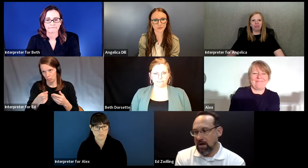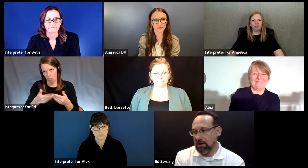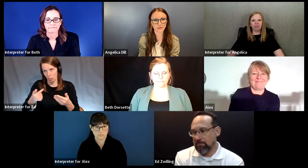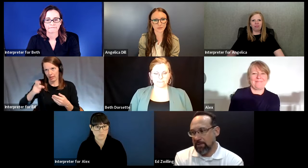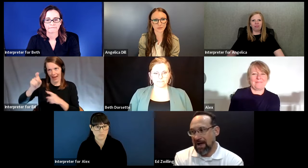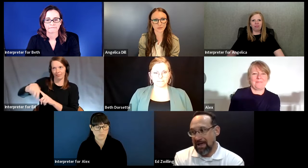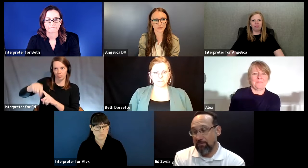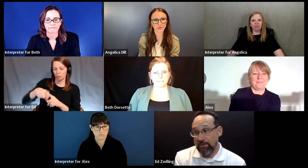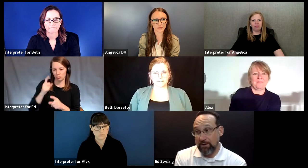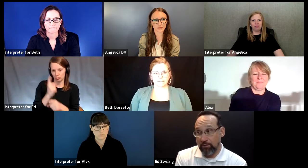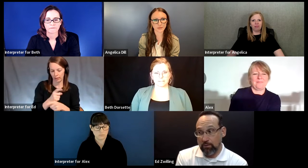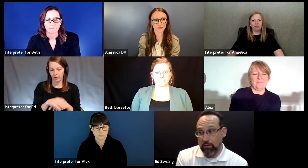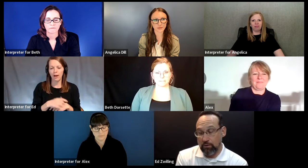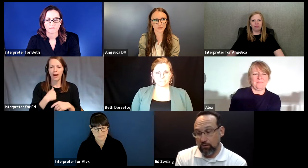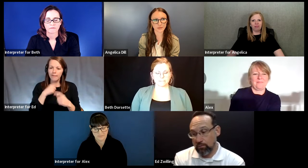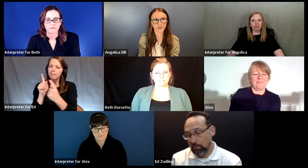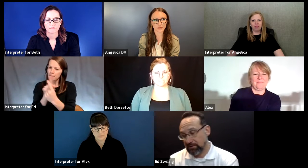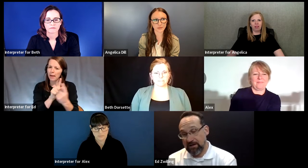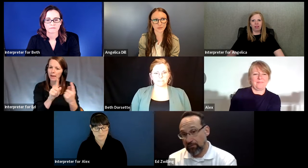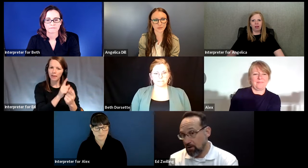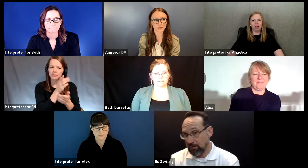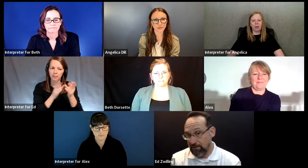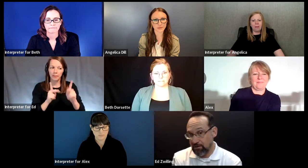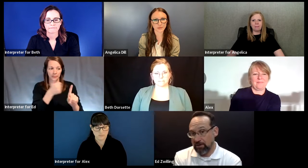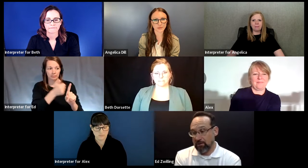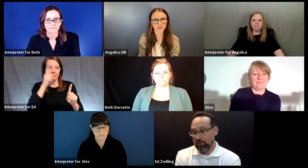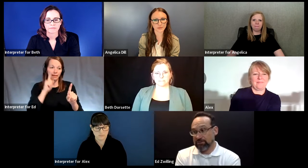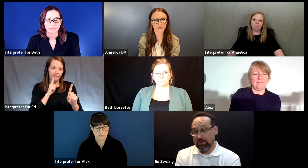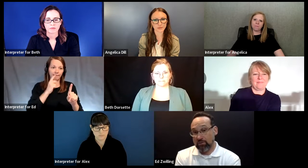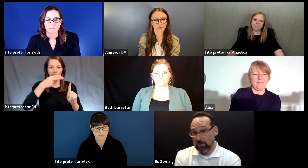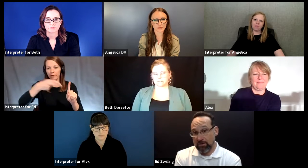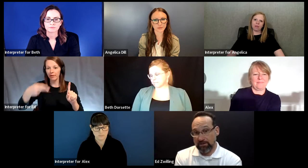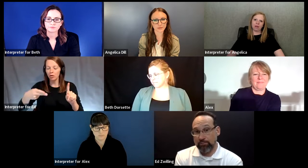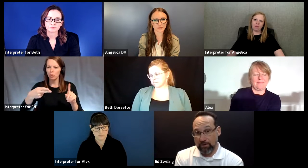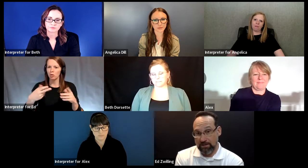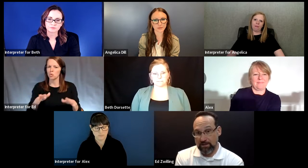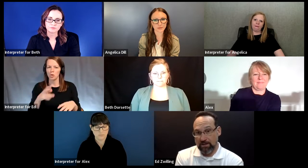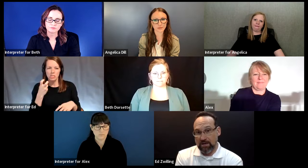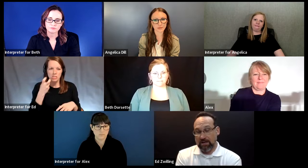Now, I have met people who were Deaf or hard of hearing who were so good at lipreading